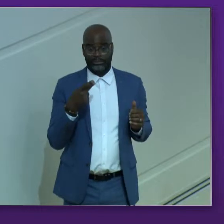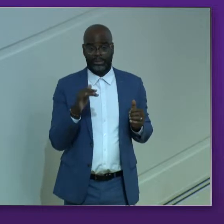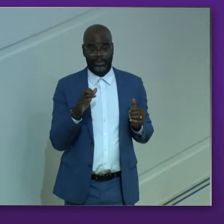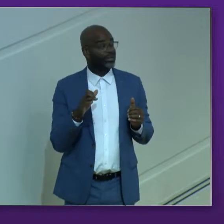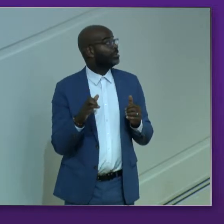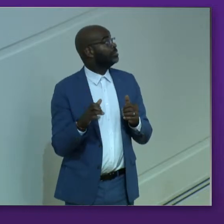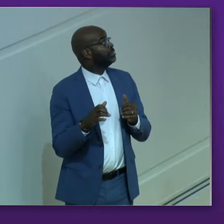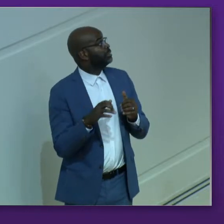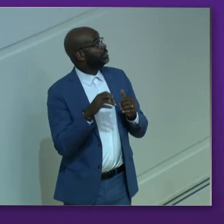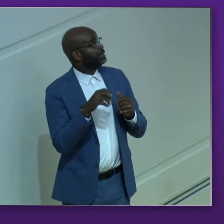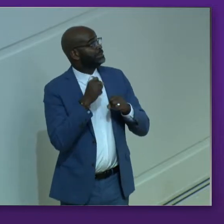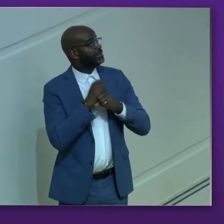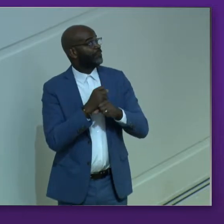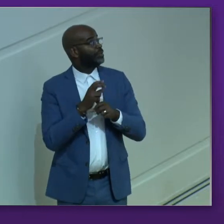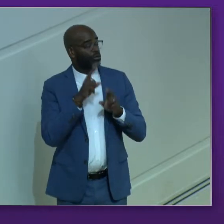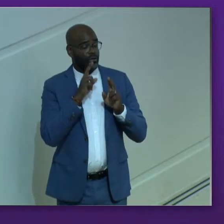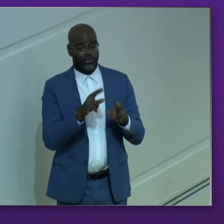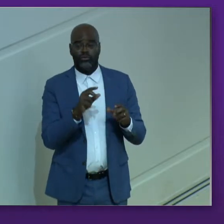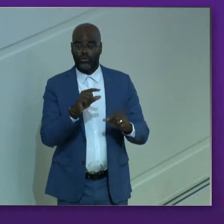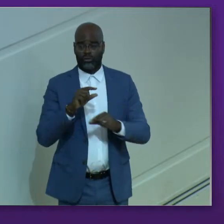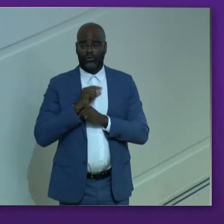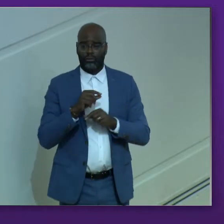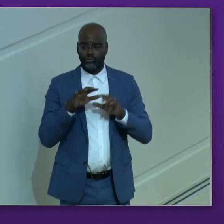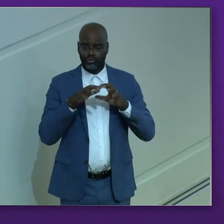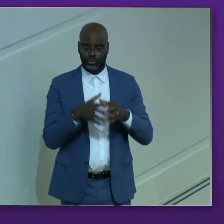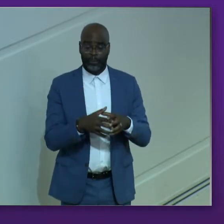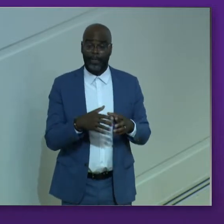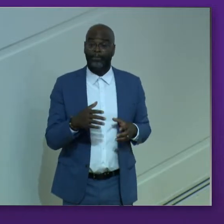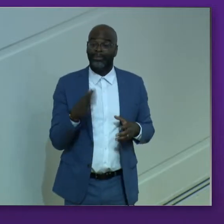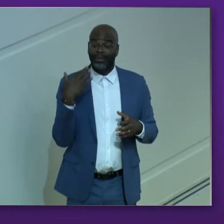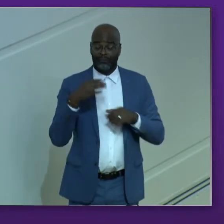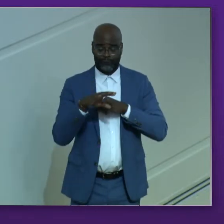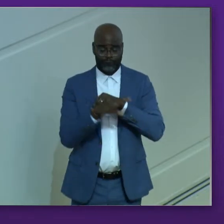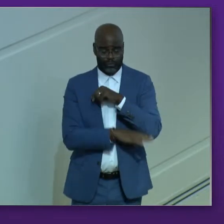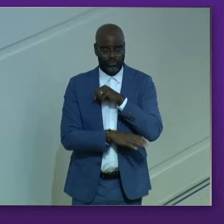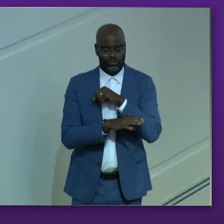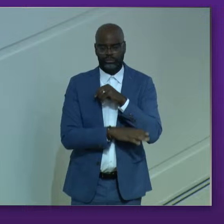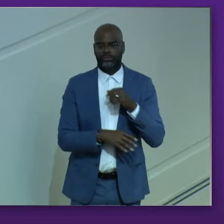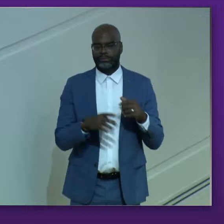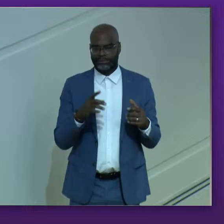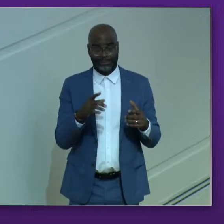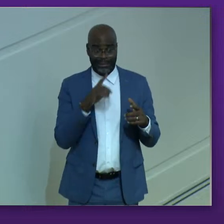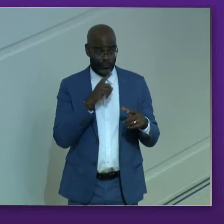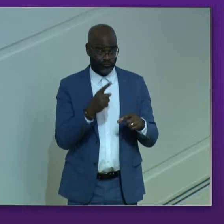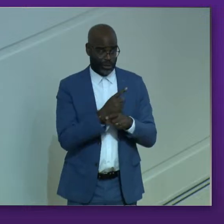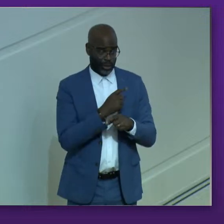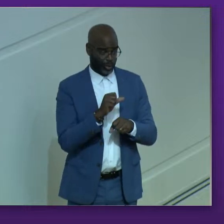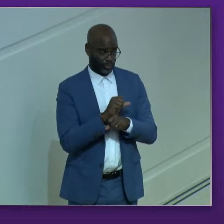LEARNED ABOUT DIPLOMATIC NEGOTIATIONS POSITION PAPERS AND FORMAL DRAFT RESOLUTIONS.